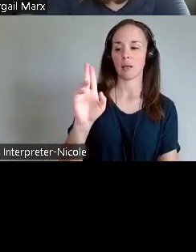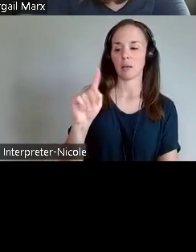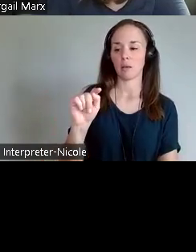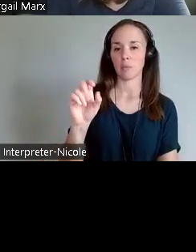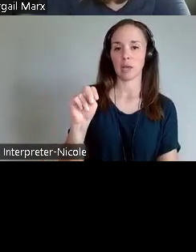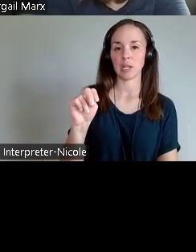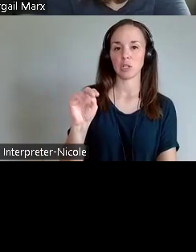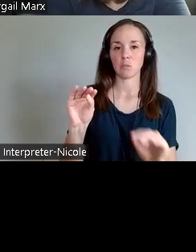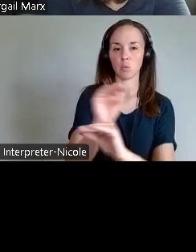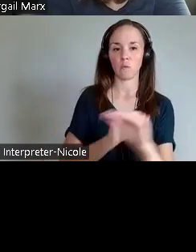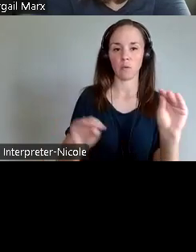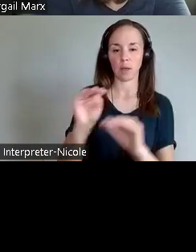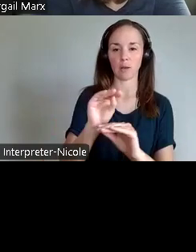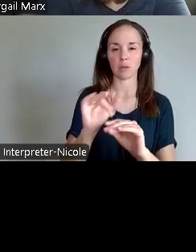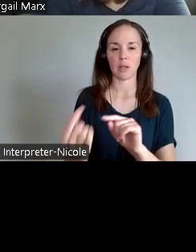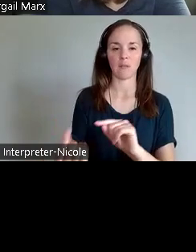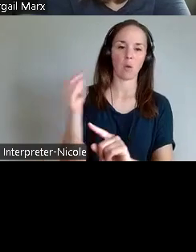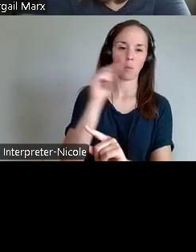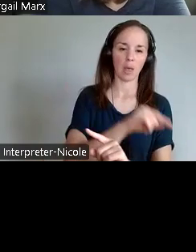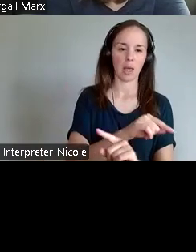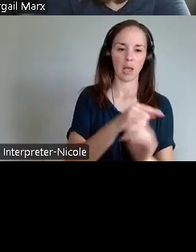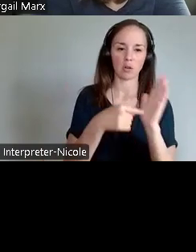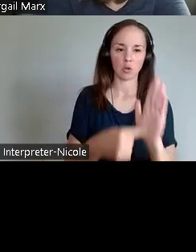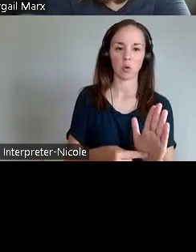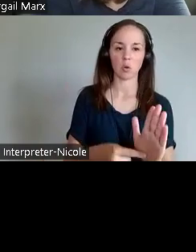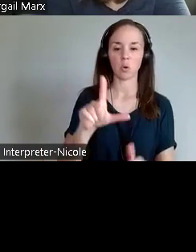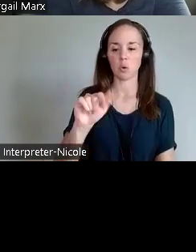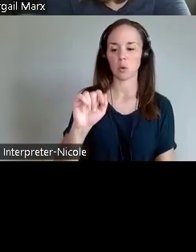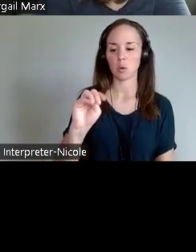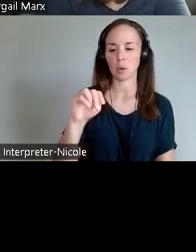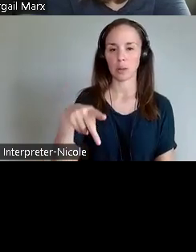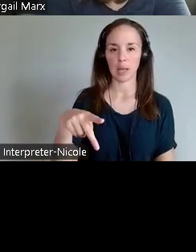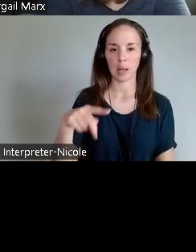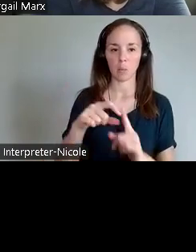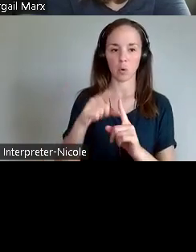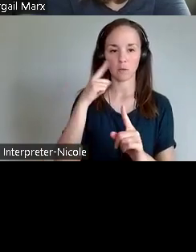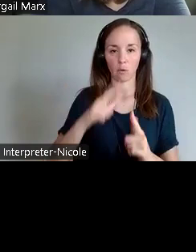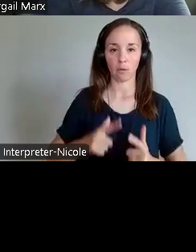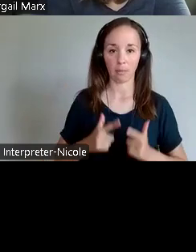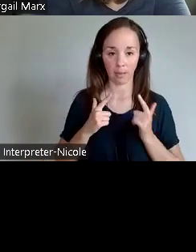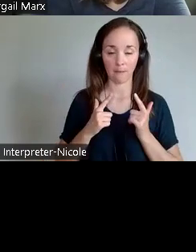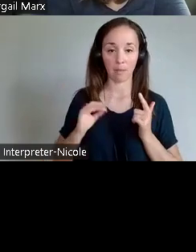So if I scroll back to LAMW Words for Life, the benefit to just hiding some